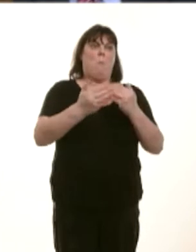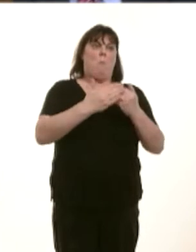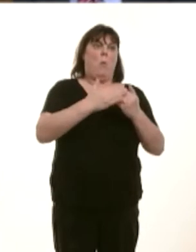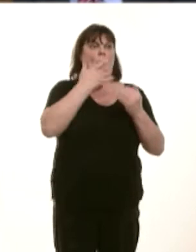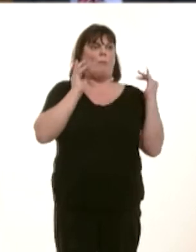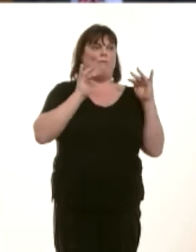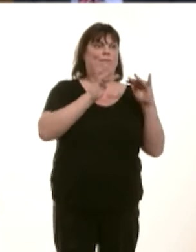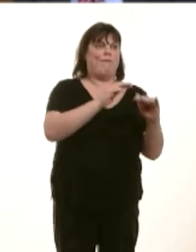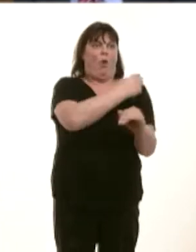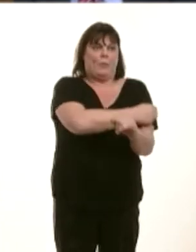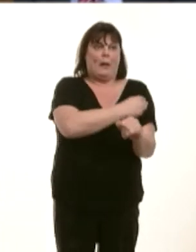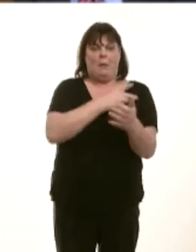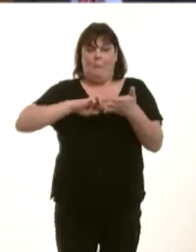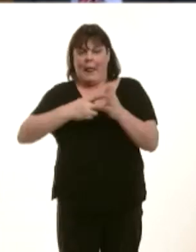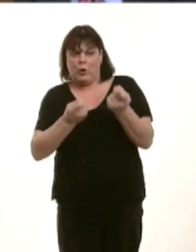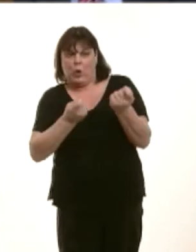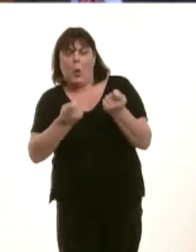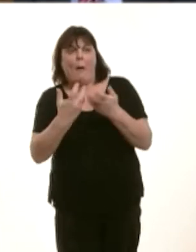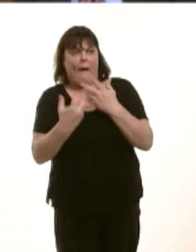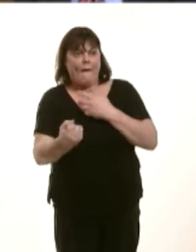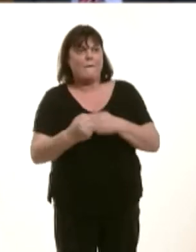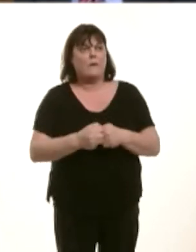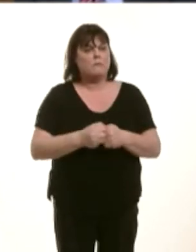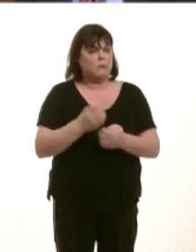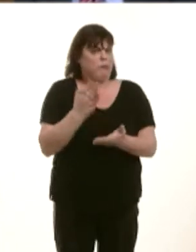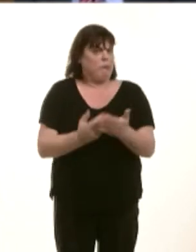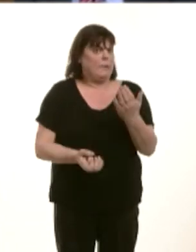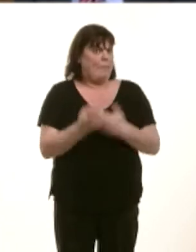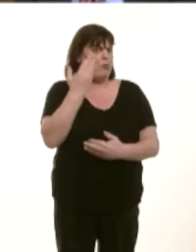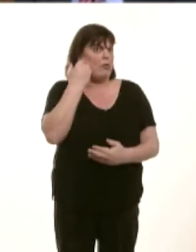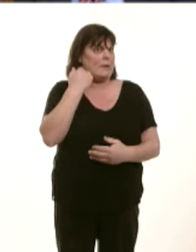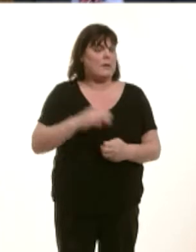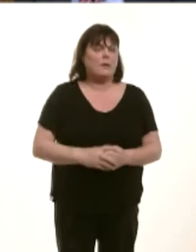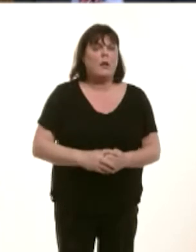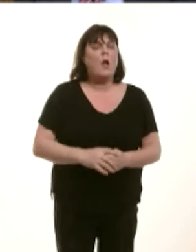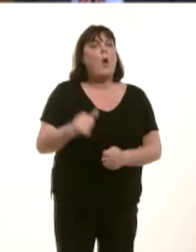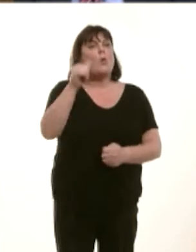did. I expect to see all departments in every hospital staffed at the correct level, whether